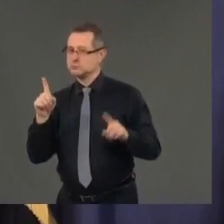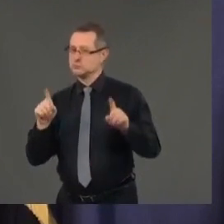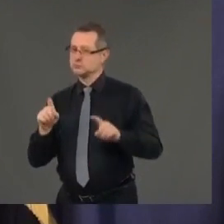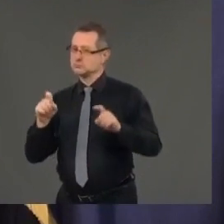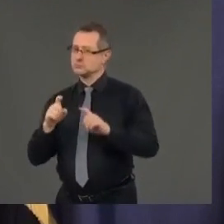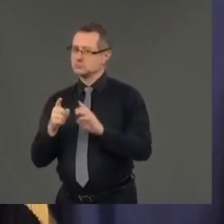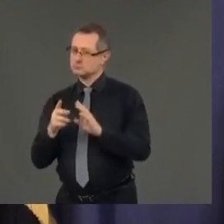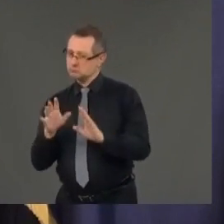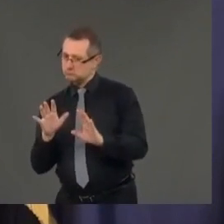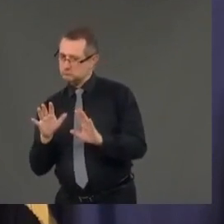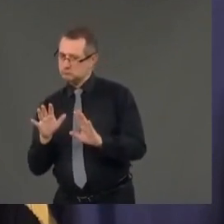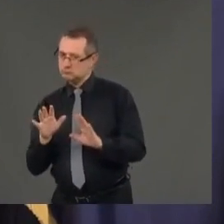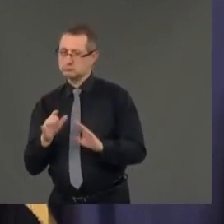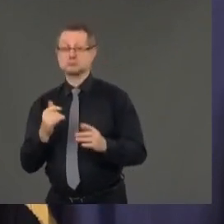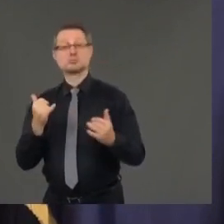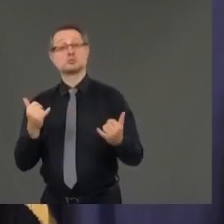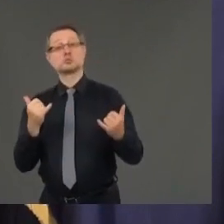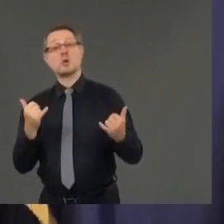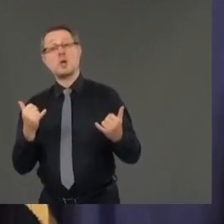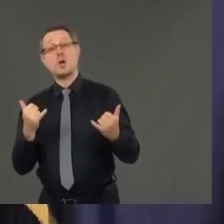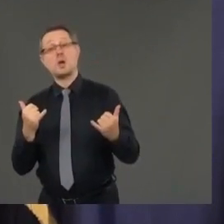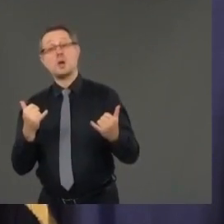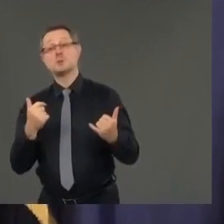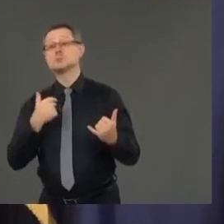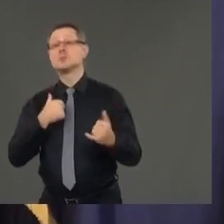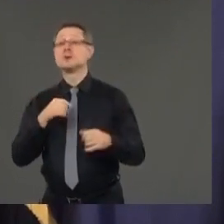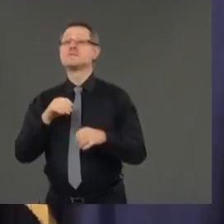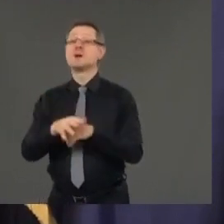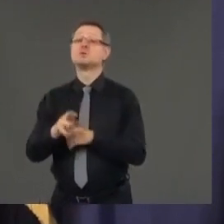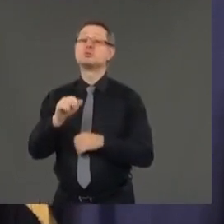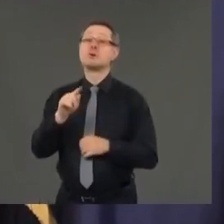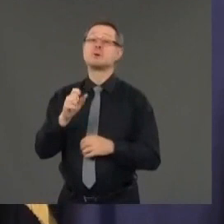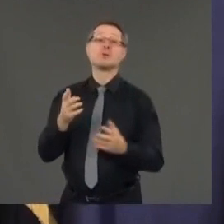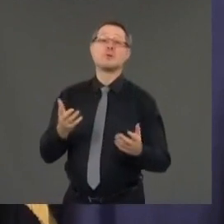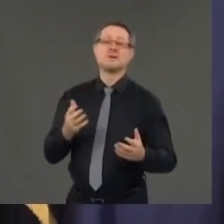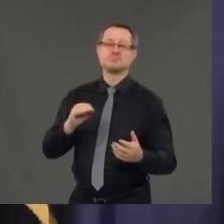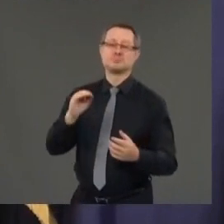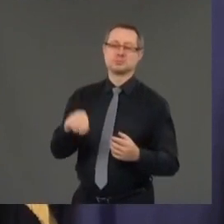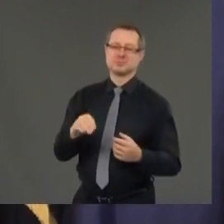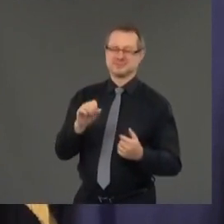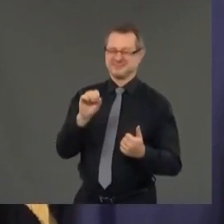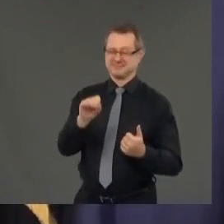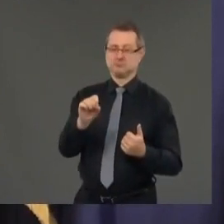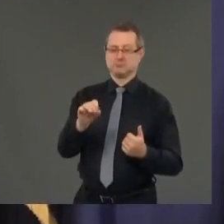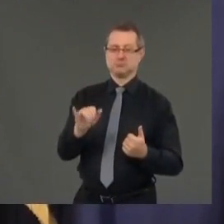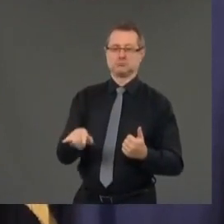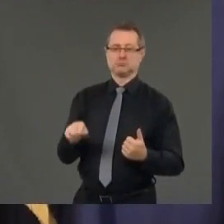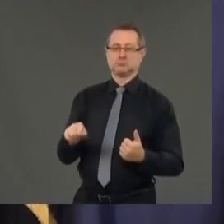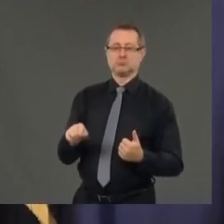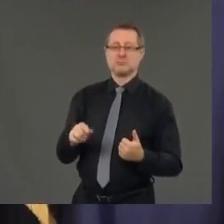THIS IS WHAT'S CALLED THE DIAGNOSTIC TEST SNAPSHOT.